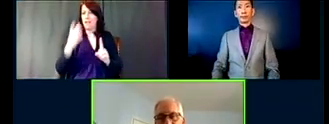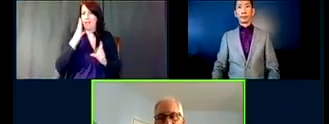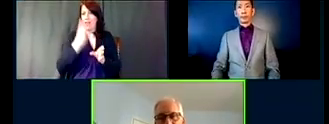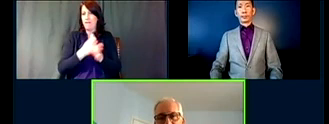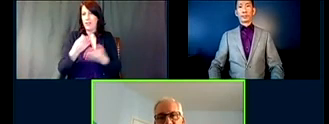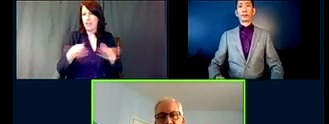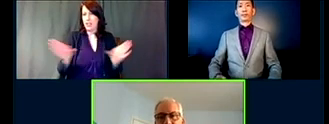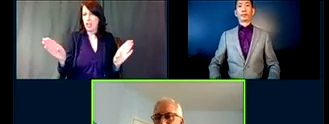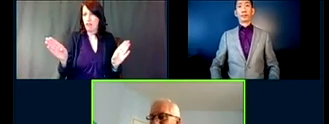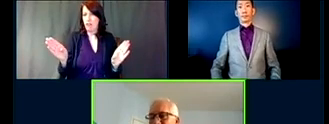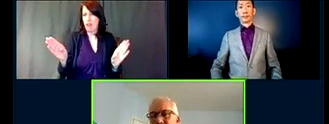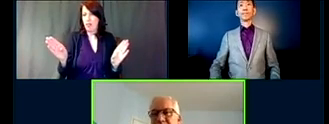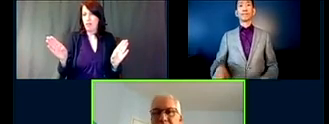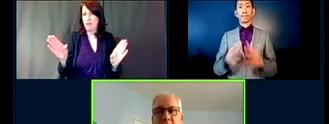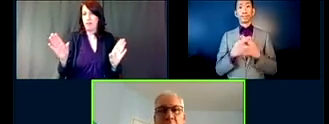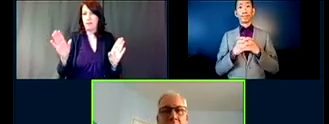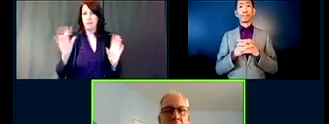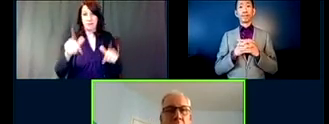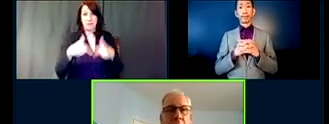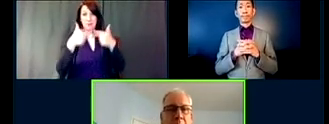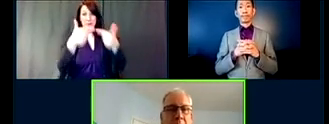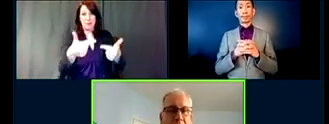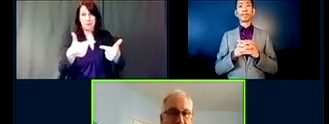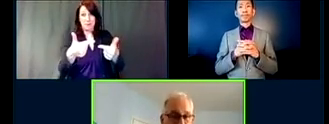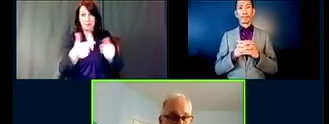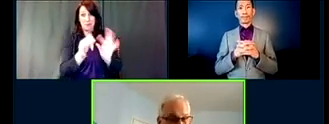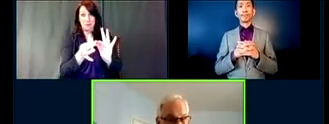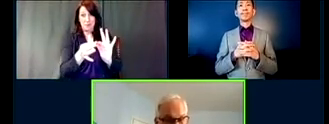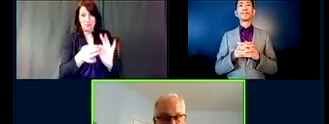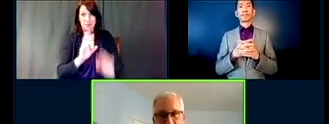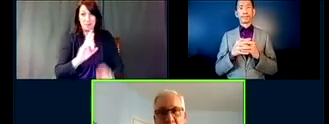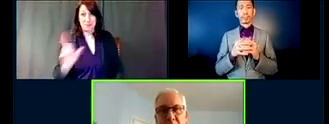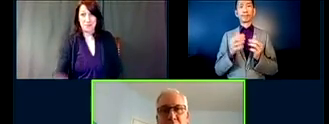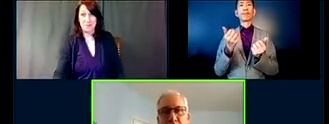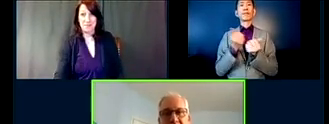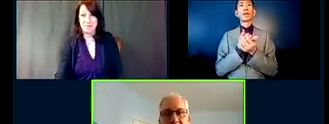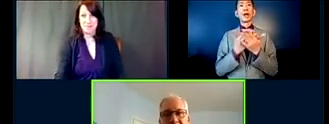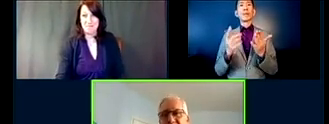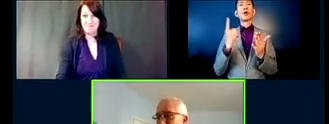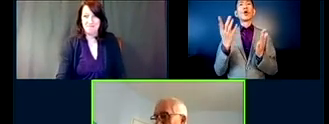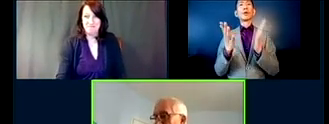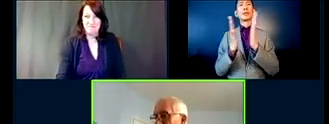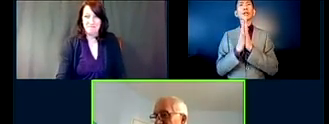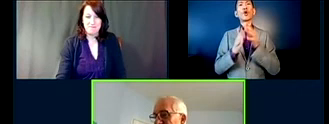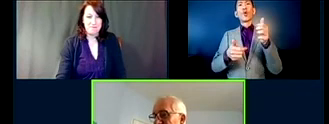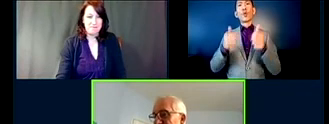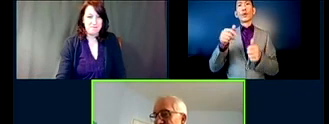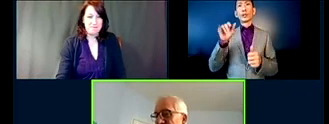WELL-POWERED PROJECTS BEING FUNDED THAT'S POSITIVE FOR THE FIELD IN GENERAL. NEXT SLIDE.